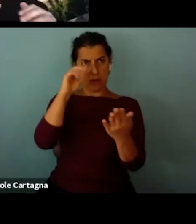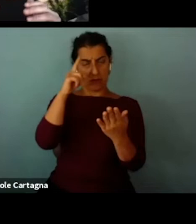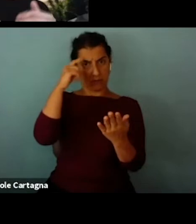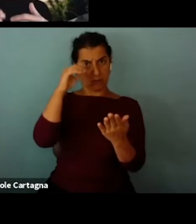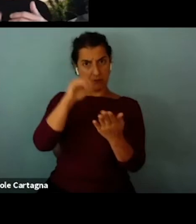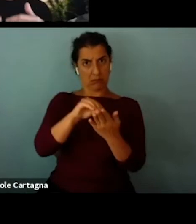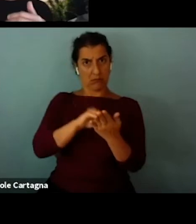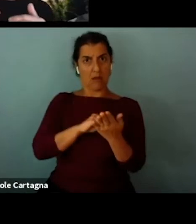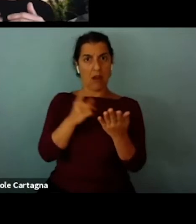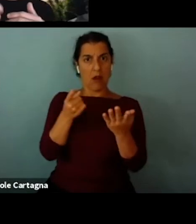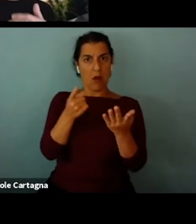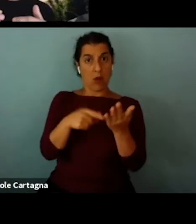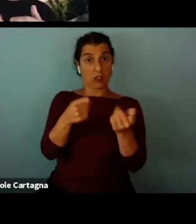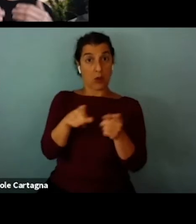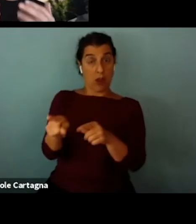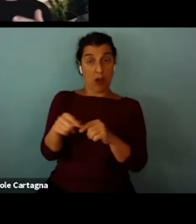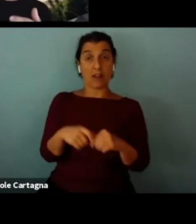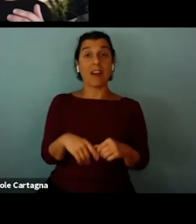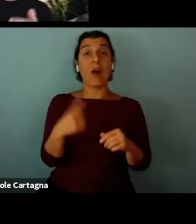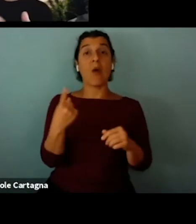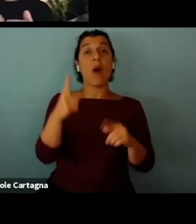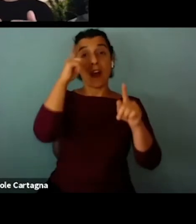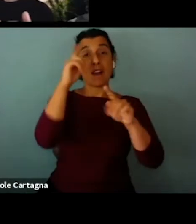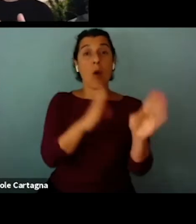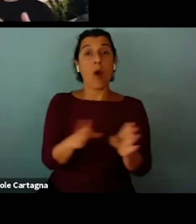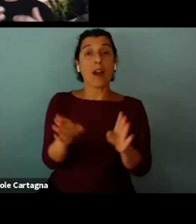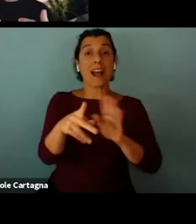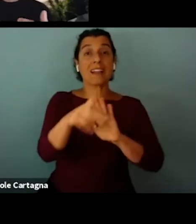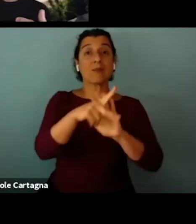one of the organizing principles that we that we sort of adhere to